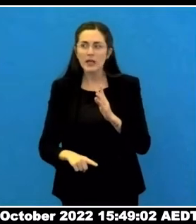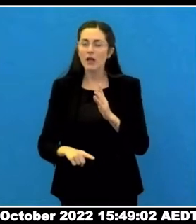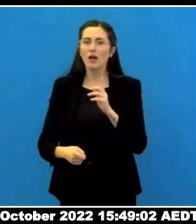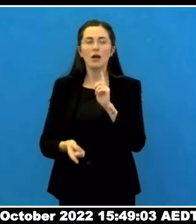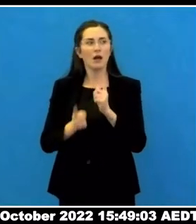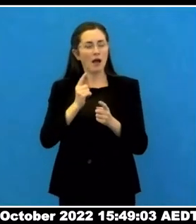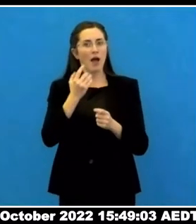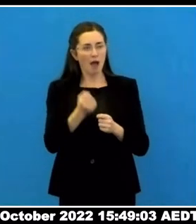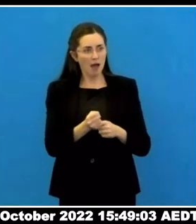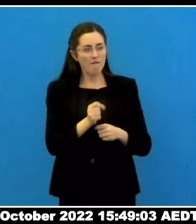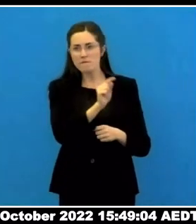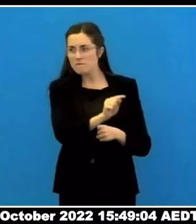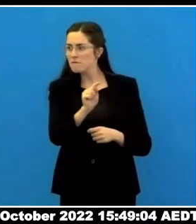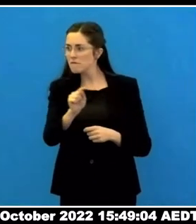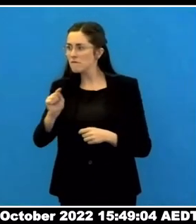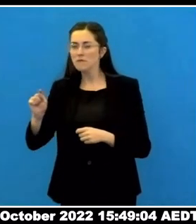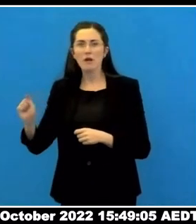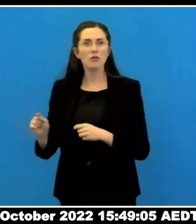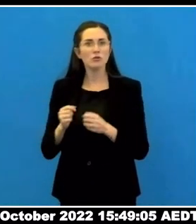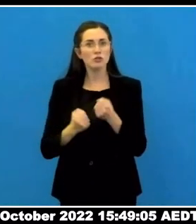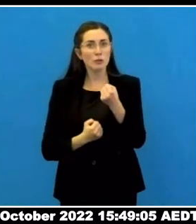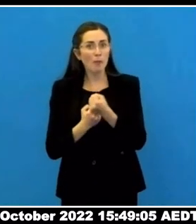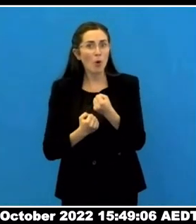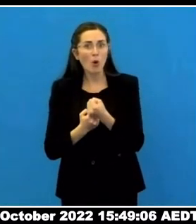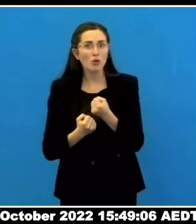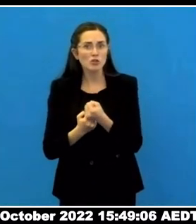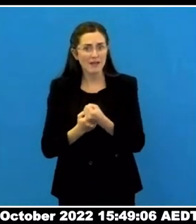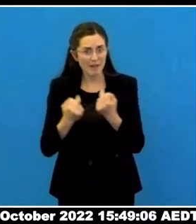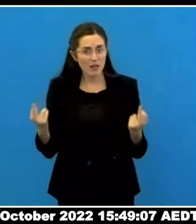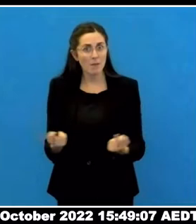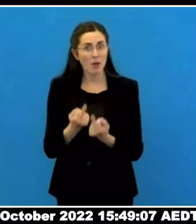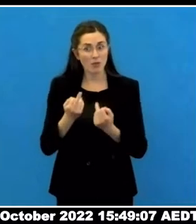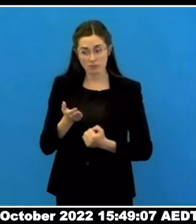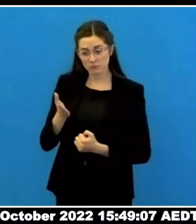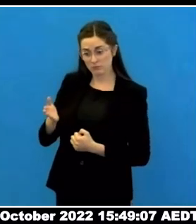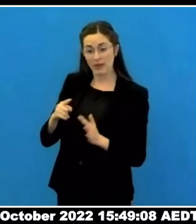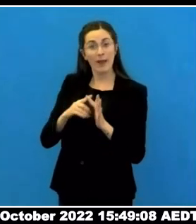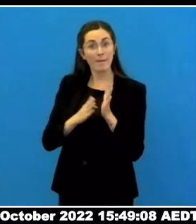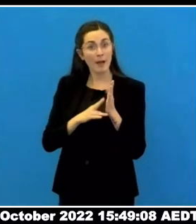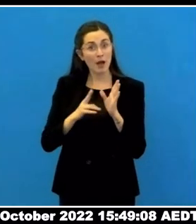might be available for disability? Who wants to Eman do you want to answer that one?